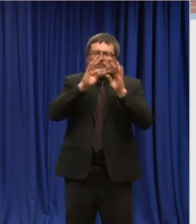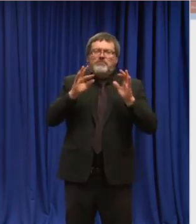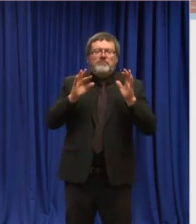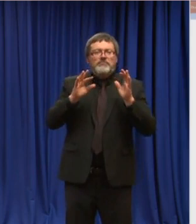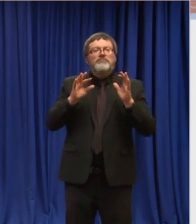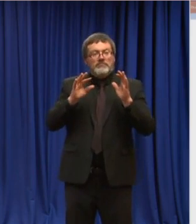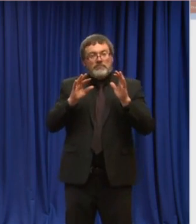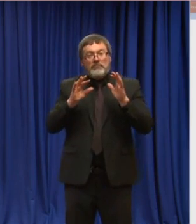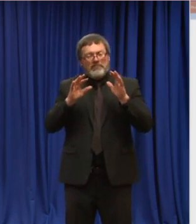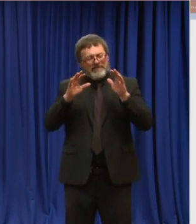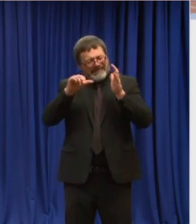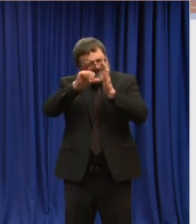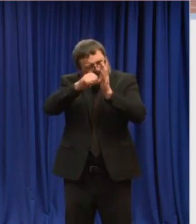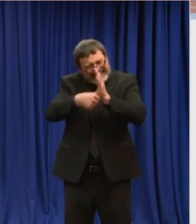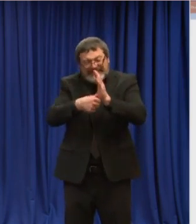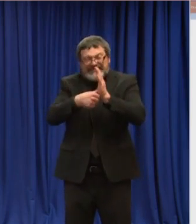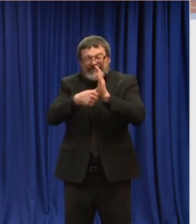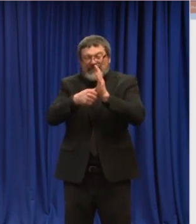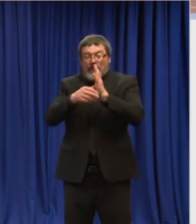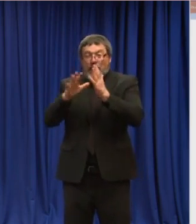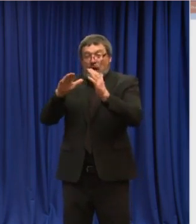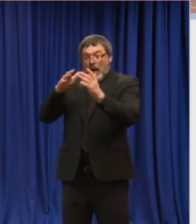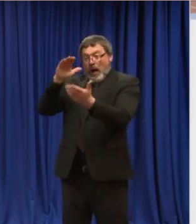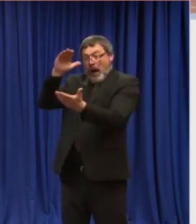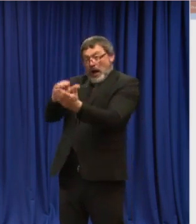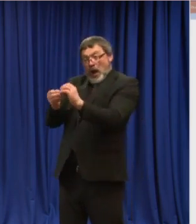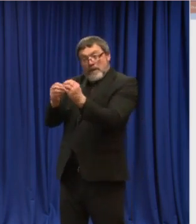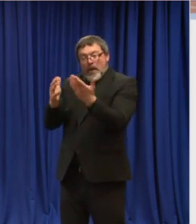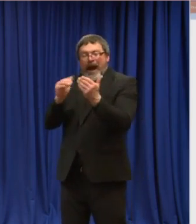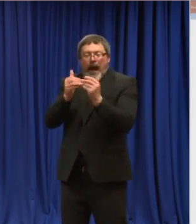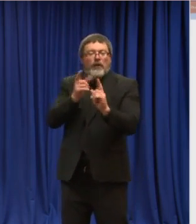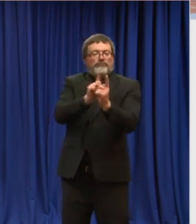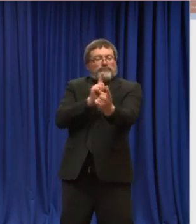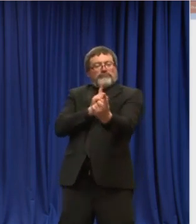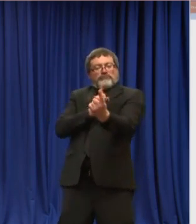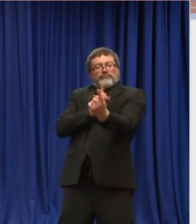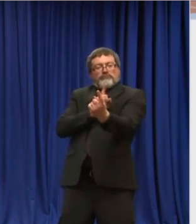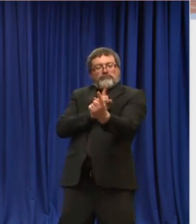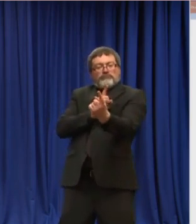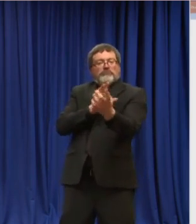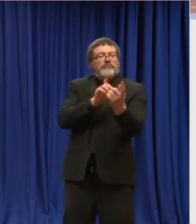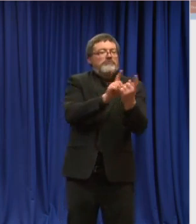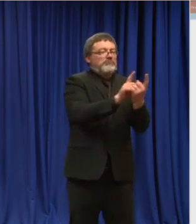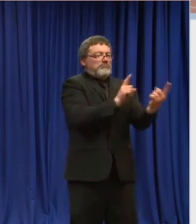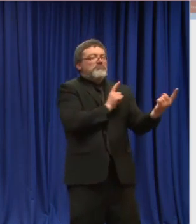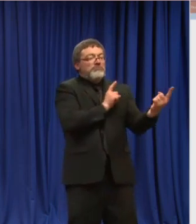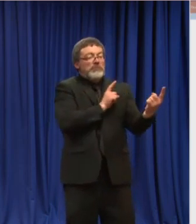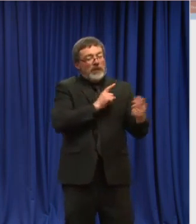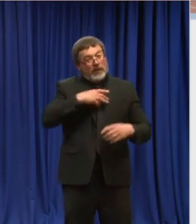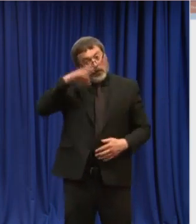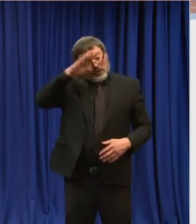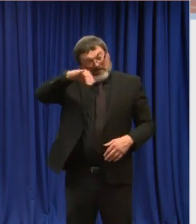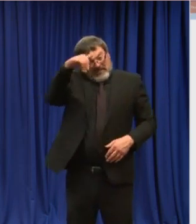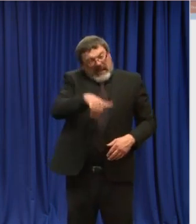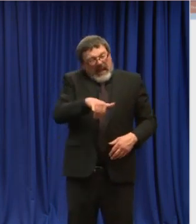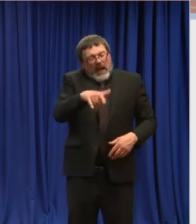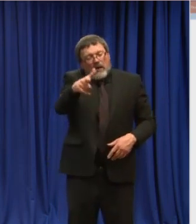SUGGESTS THAT NOW IS THE CRITICAL TIME TO CONTINUE WITH OUR SOCIAL SOCIAL DISTANCING AND KIN COMMUNITY MITIGATION STRATEGY.